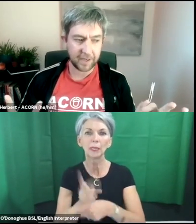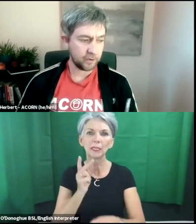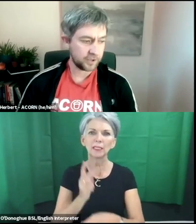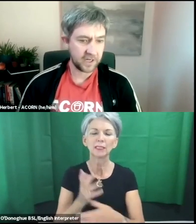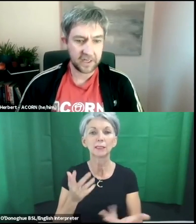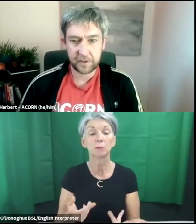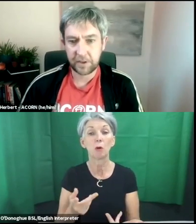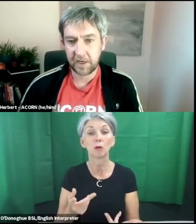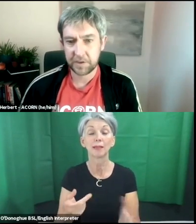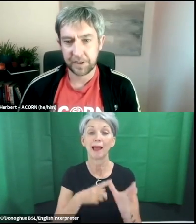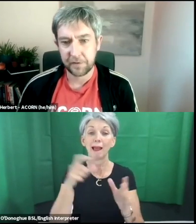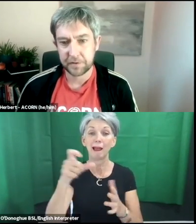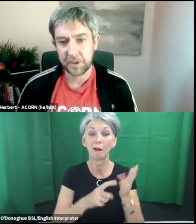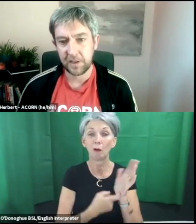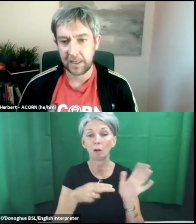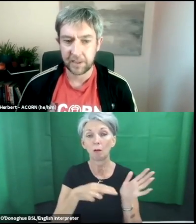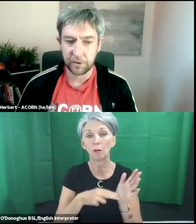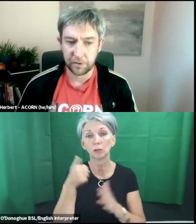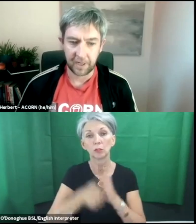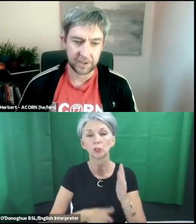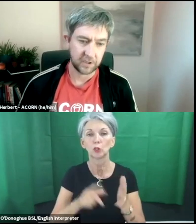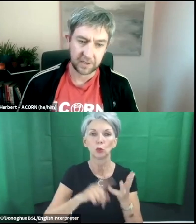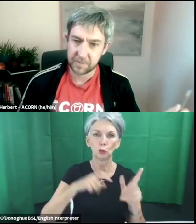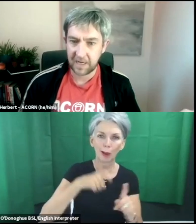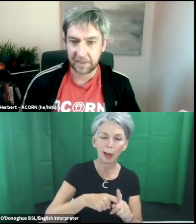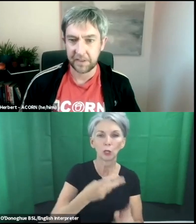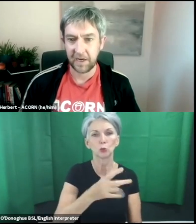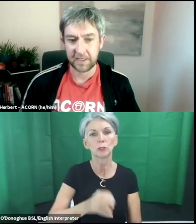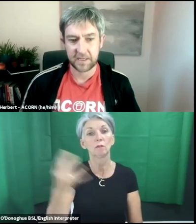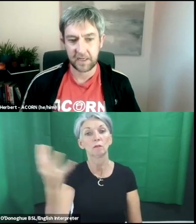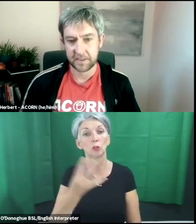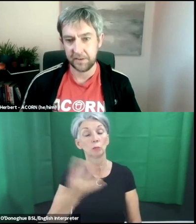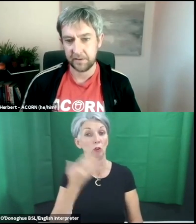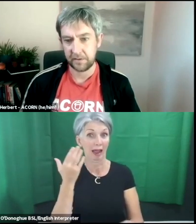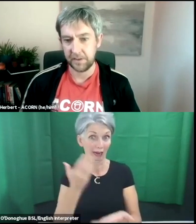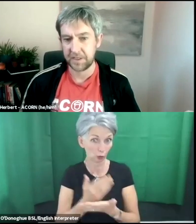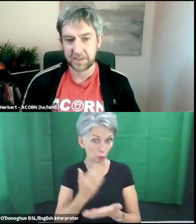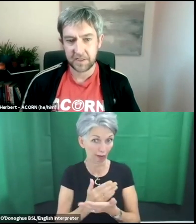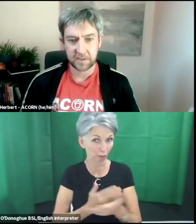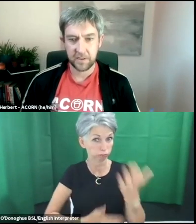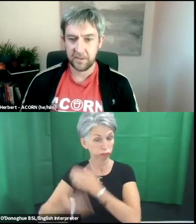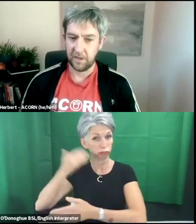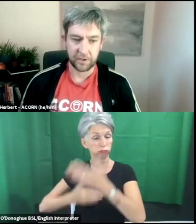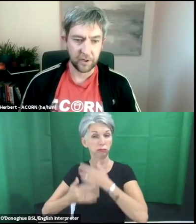although ACORN started in the UK in 2014, ACORN actually started in the United States in the sixties.